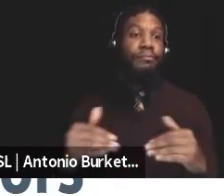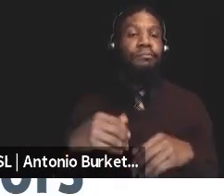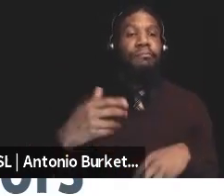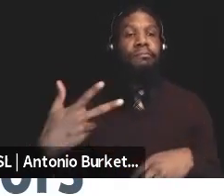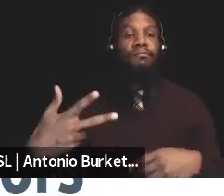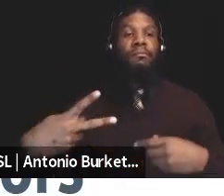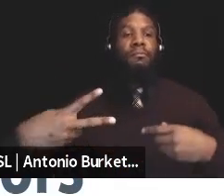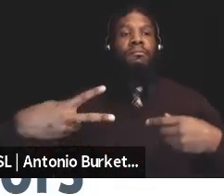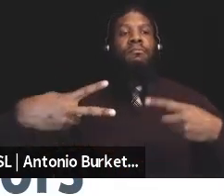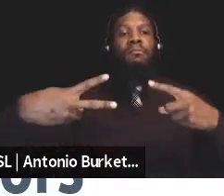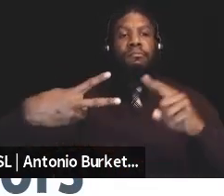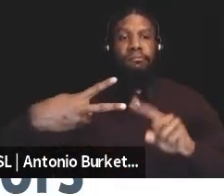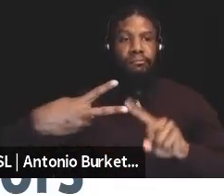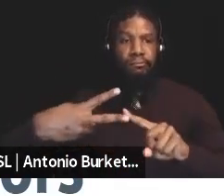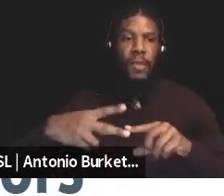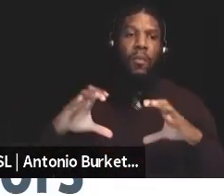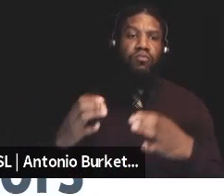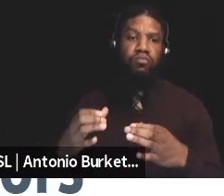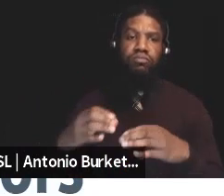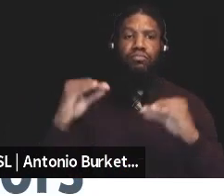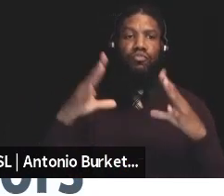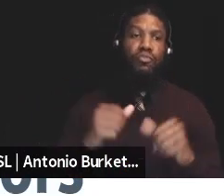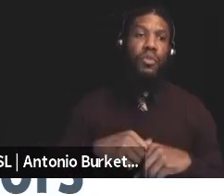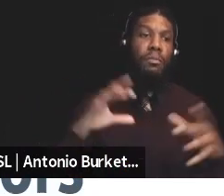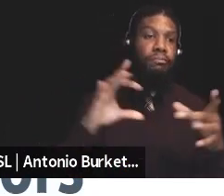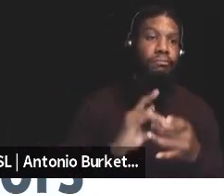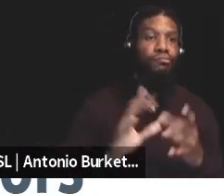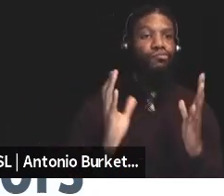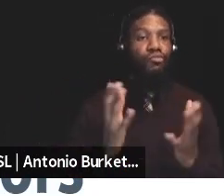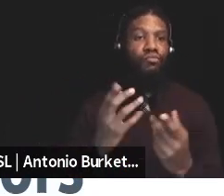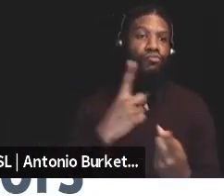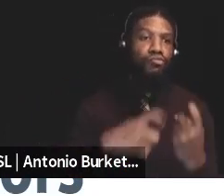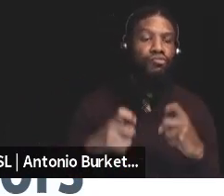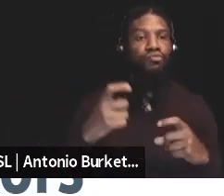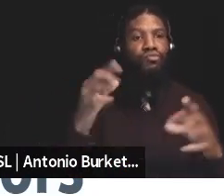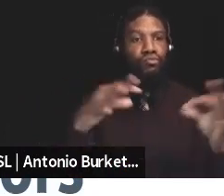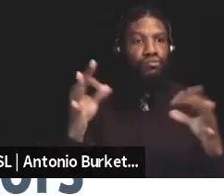during which instructors can connect, chat, ask questions, and discuss. Another opportunity for